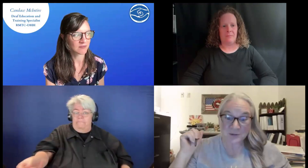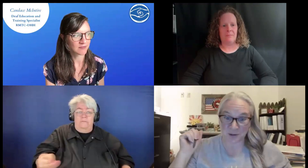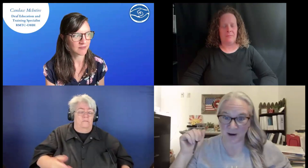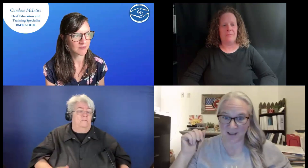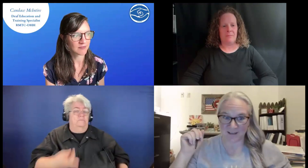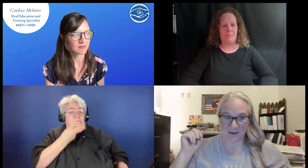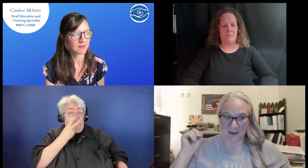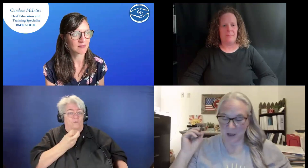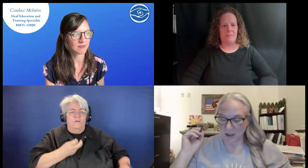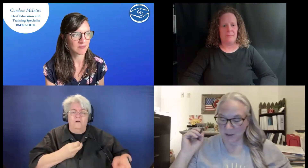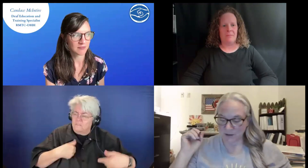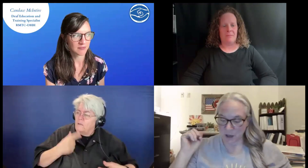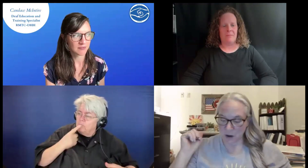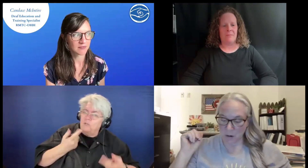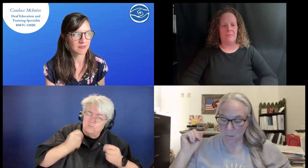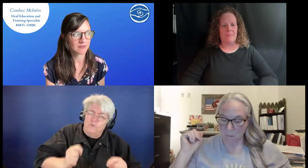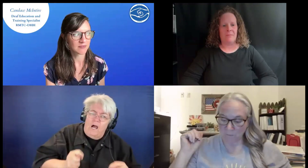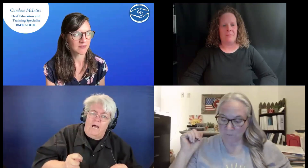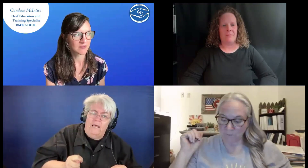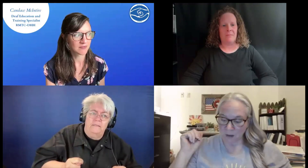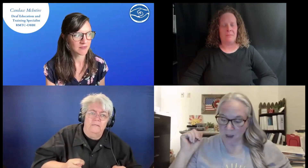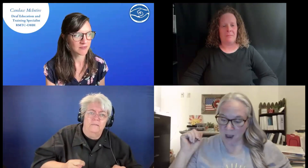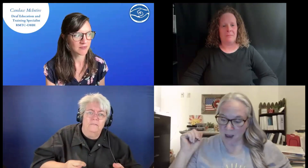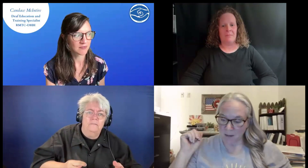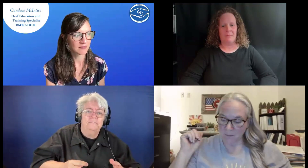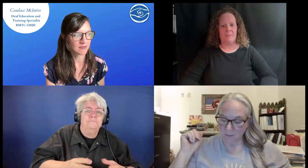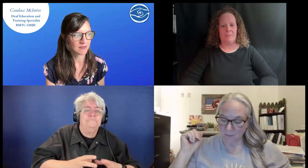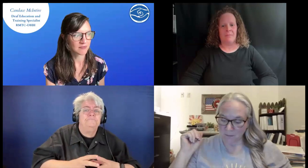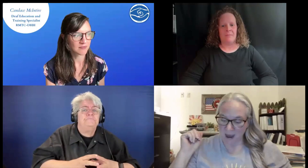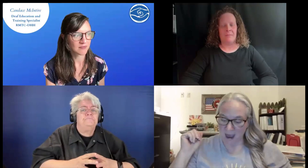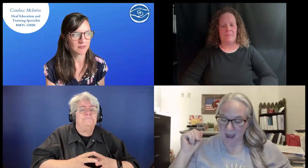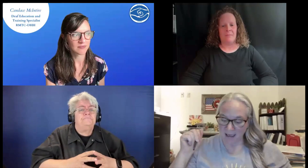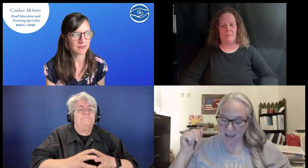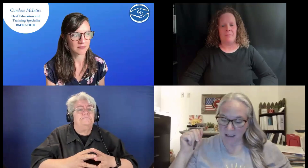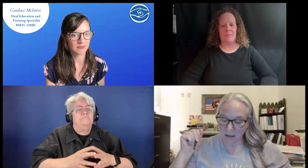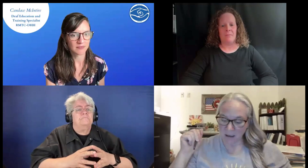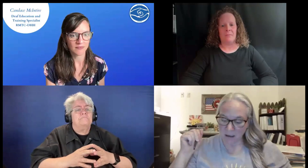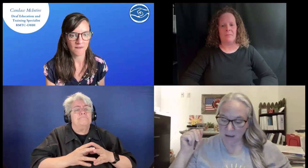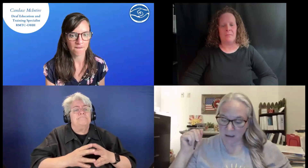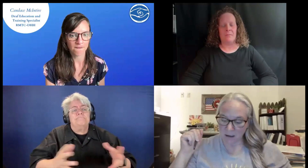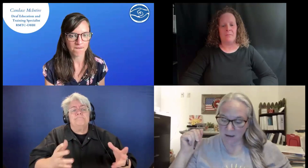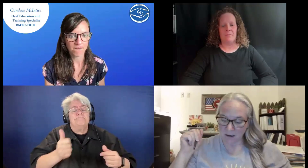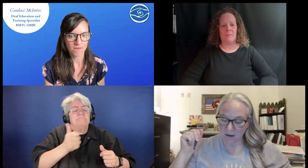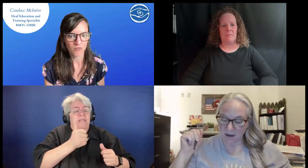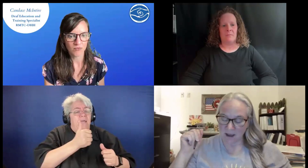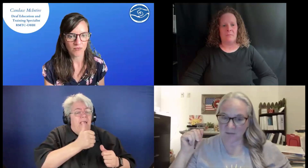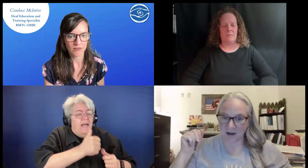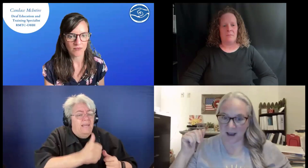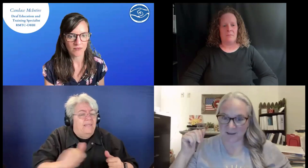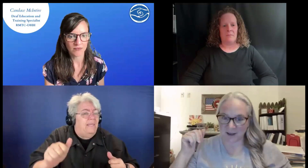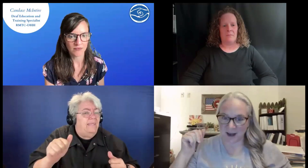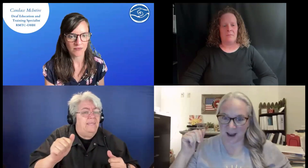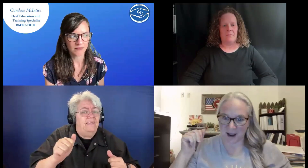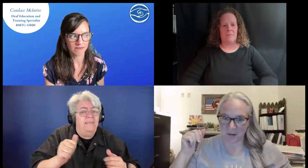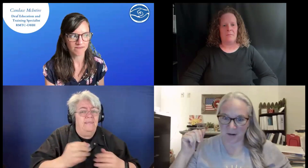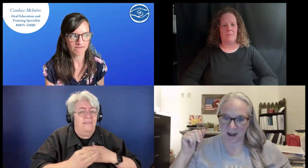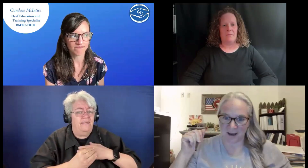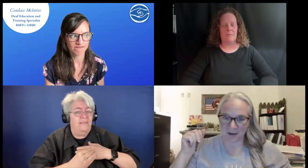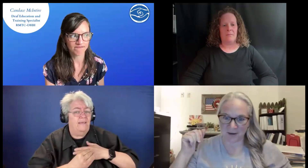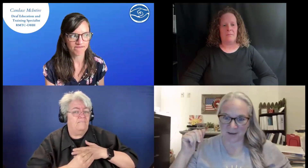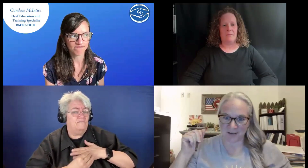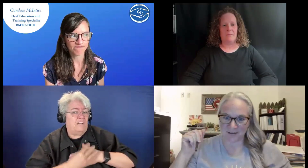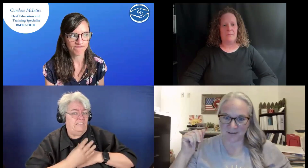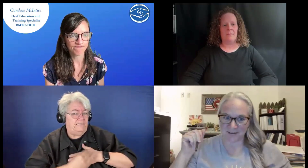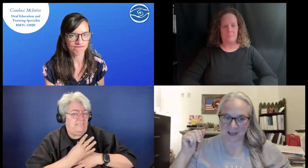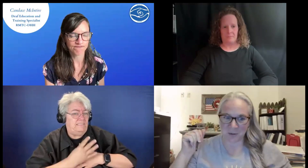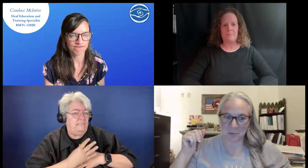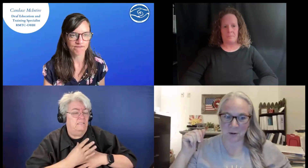push for it. So any advice on how I could any